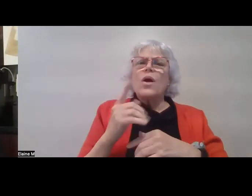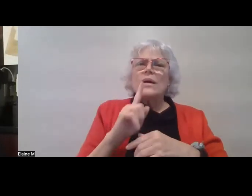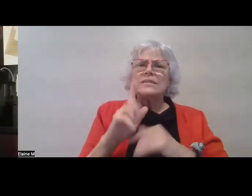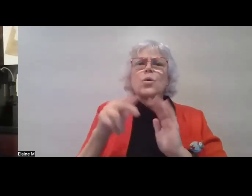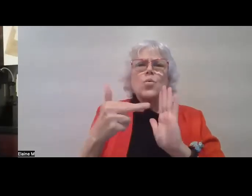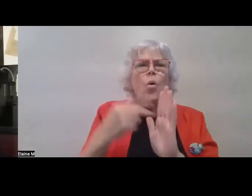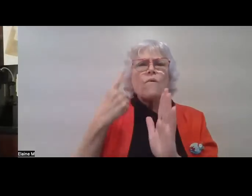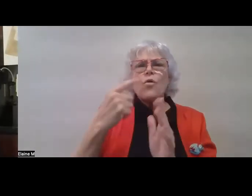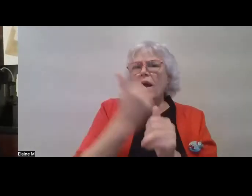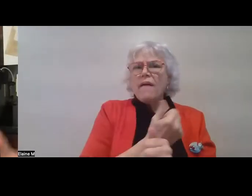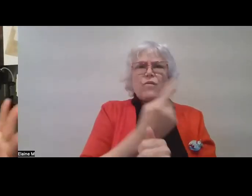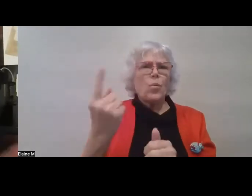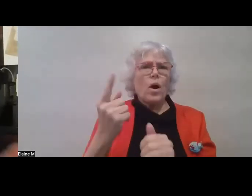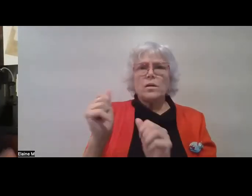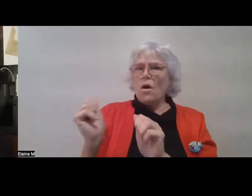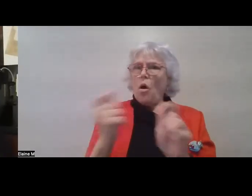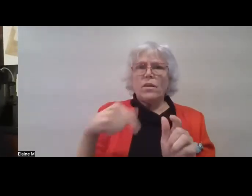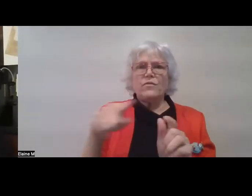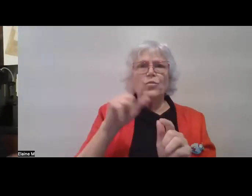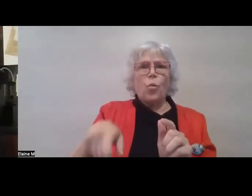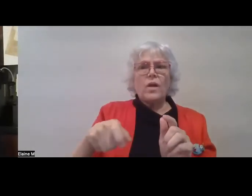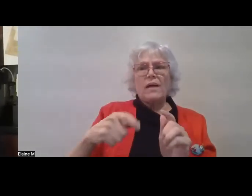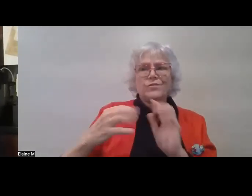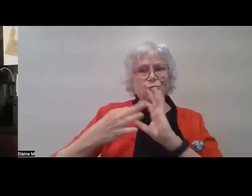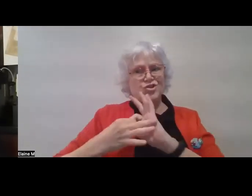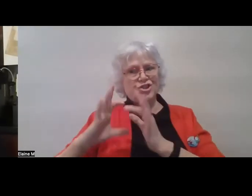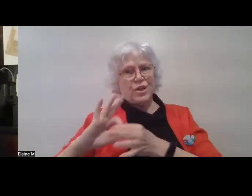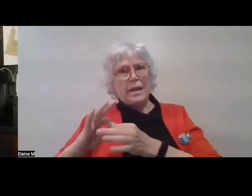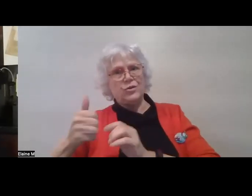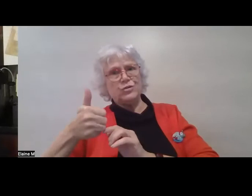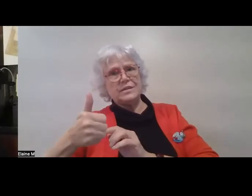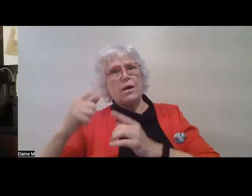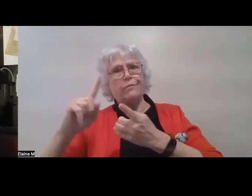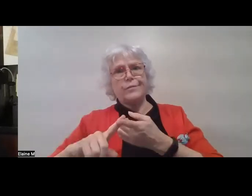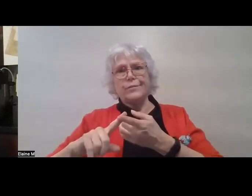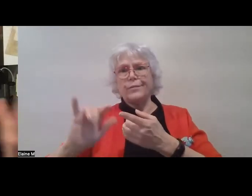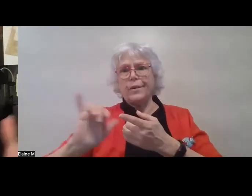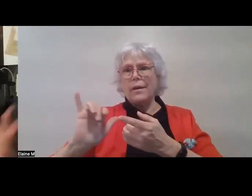you do not necessarily have to be locking yourself down to equipment